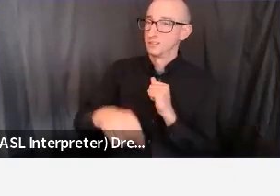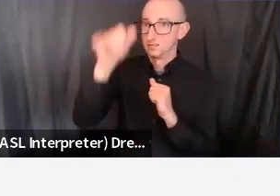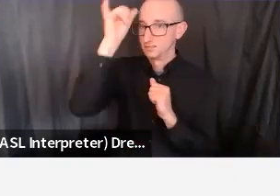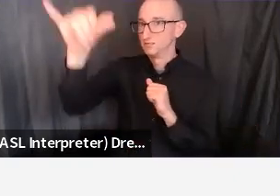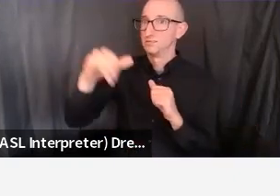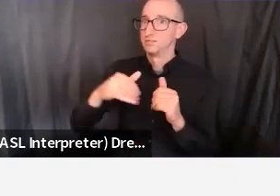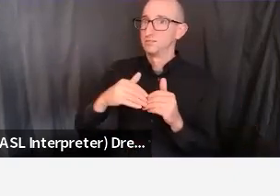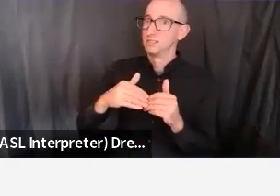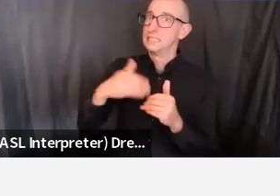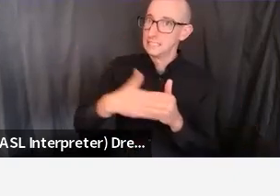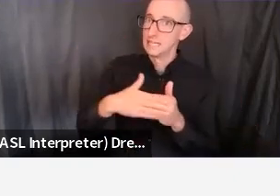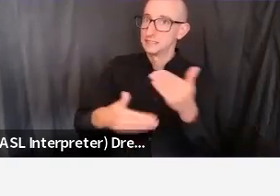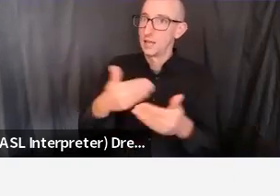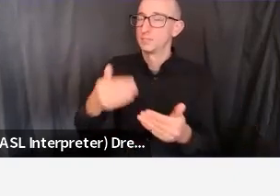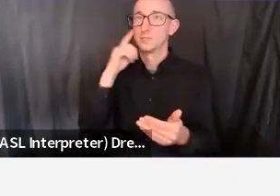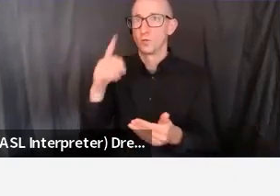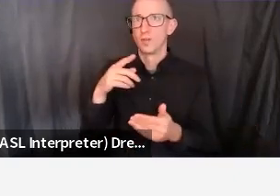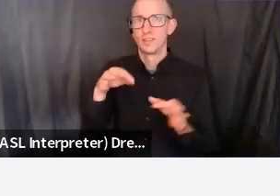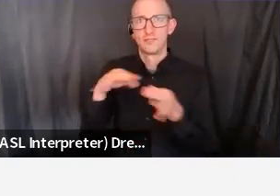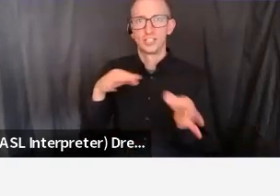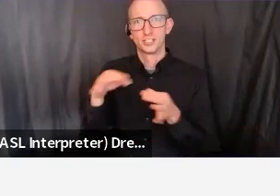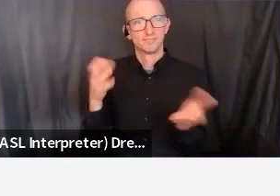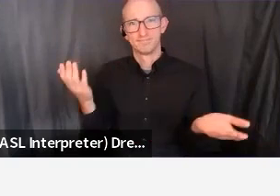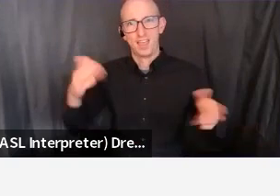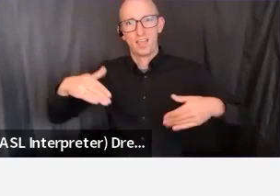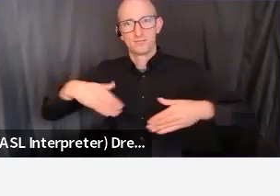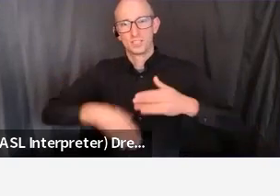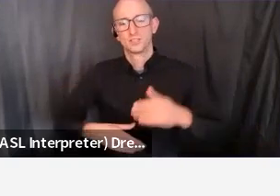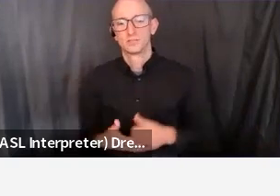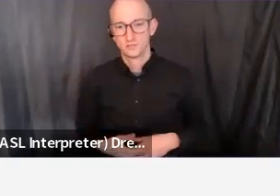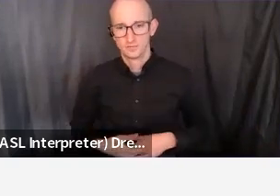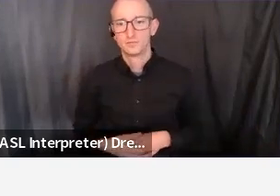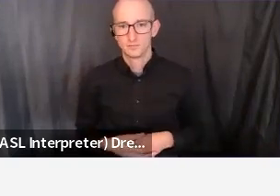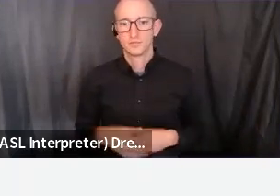technologies. And finally, the Charging and Fueling Infrastructure Program is a resource